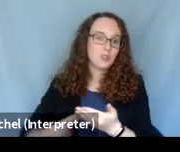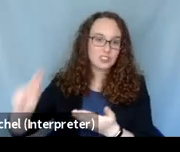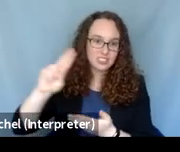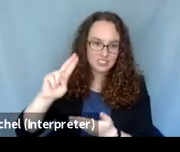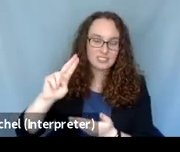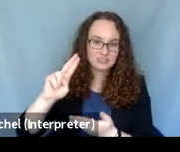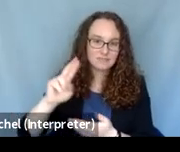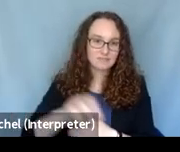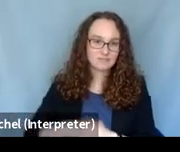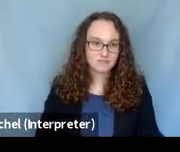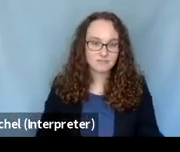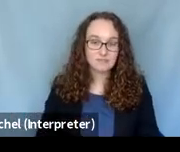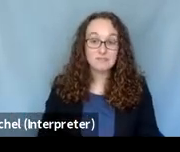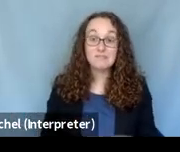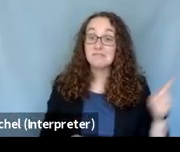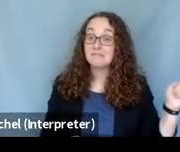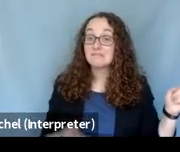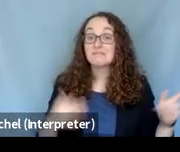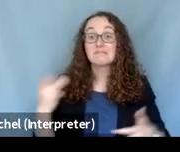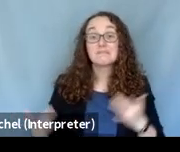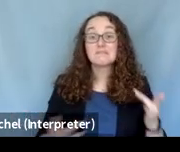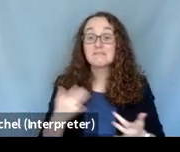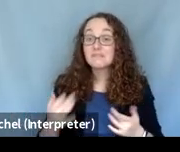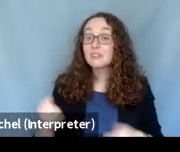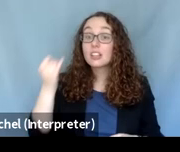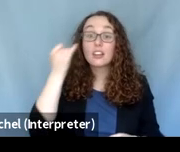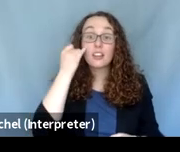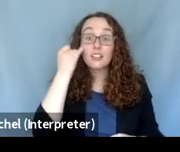for an opportunity to work in the summer of 2021.